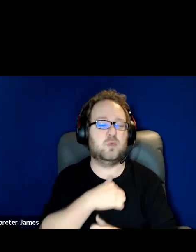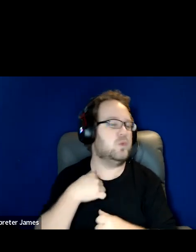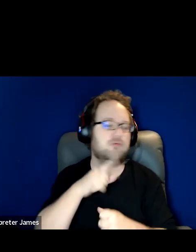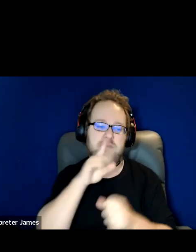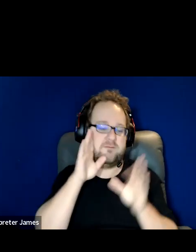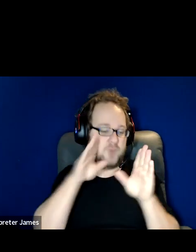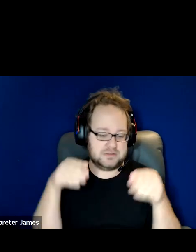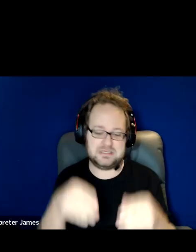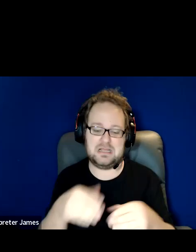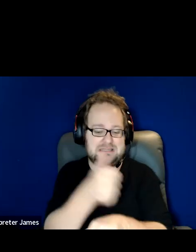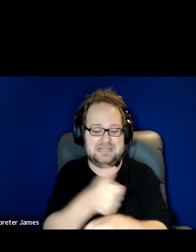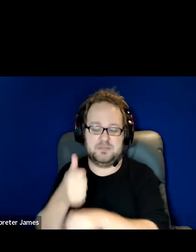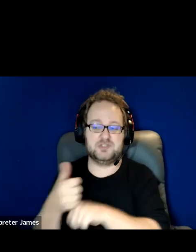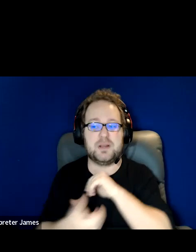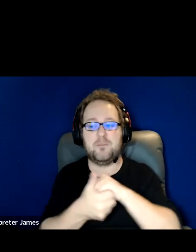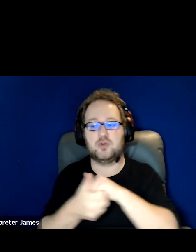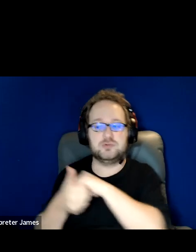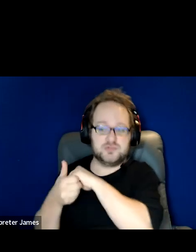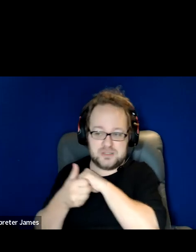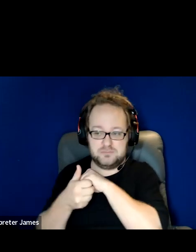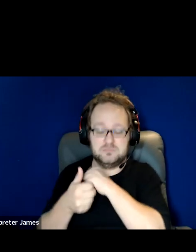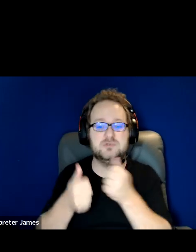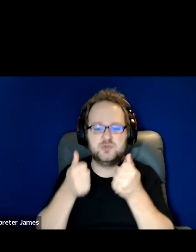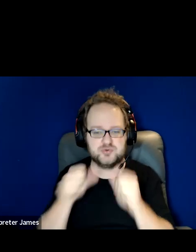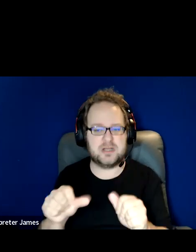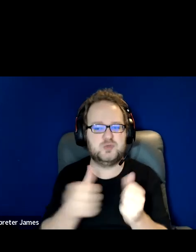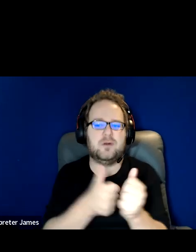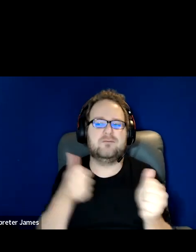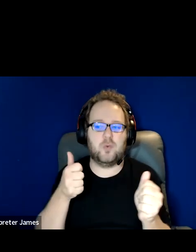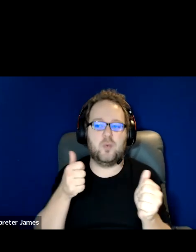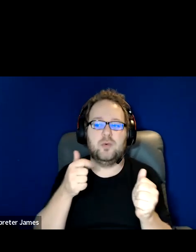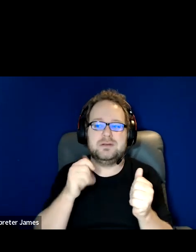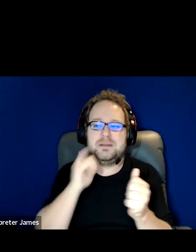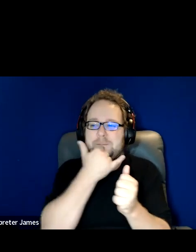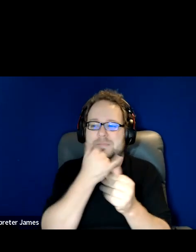establishing partnerships to contain the spread of misinformation and to reach our critical stakeholders to